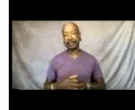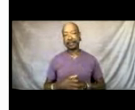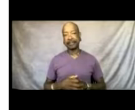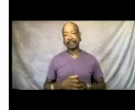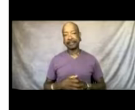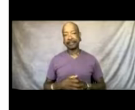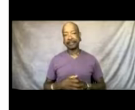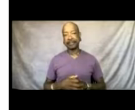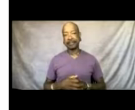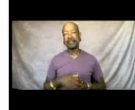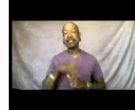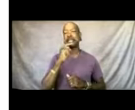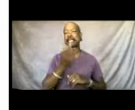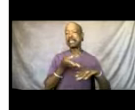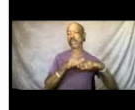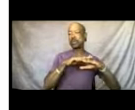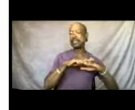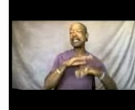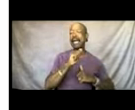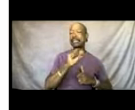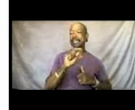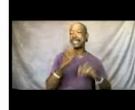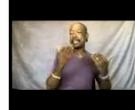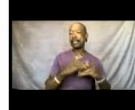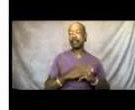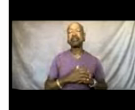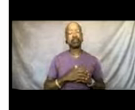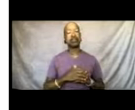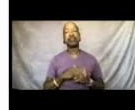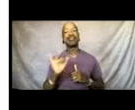Medi-Cal categories, different programs will remain the same.